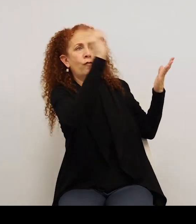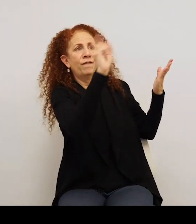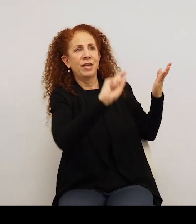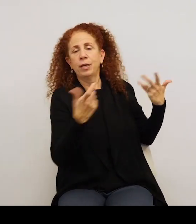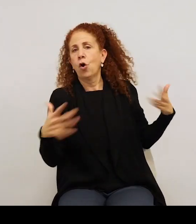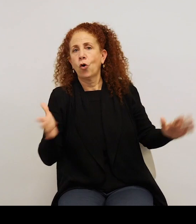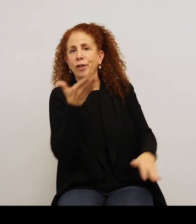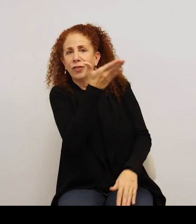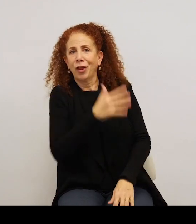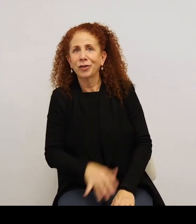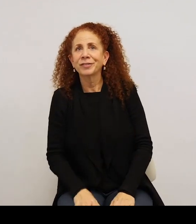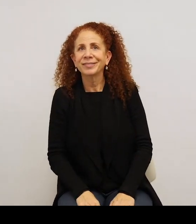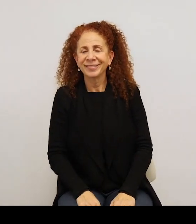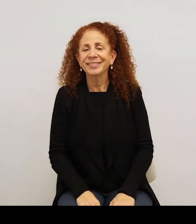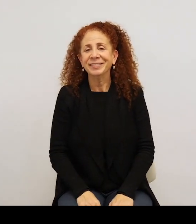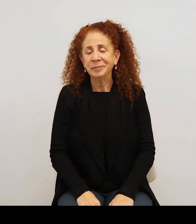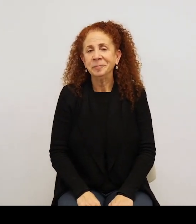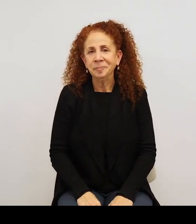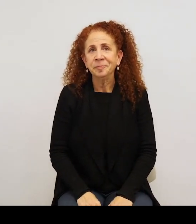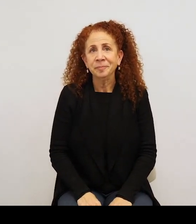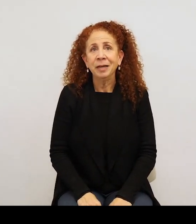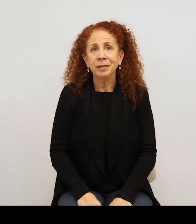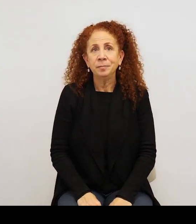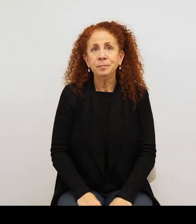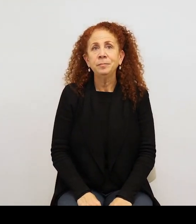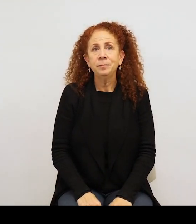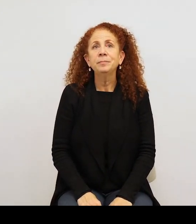And it's called a wall of horror because it creates